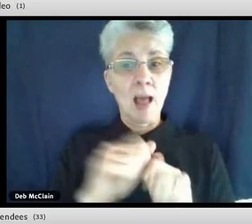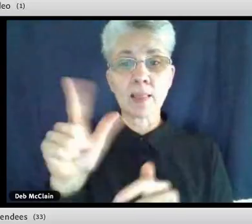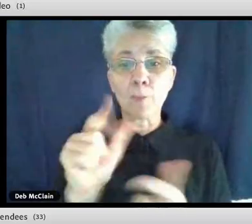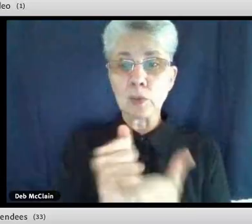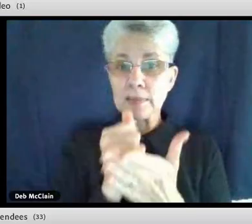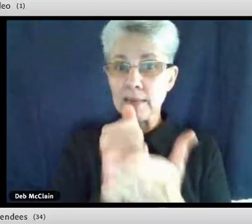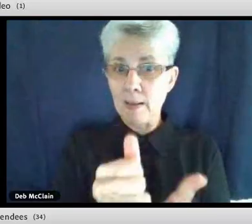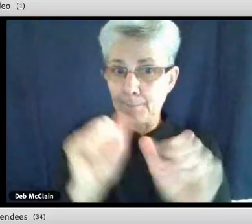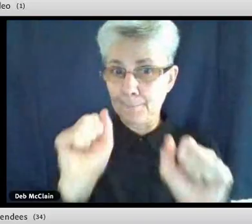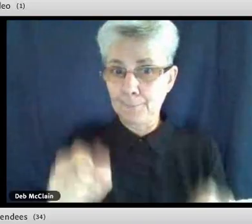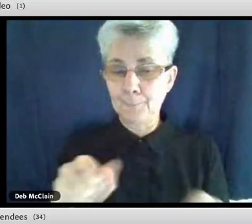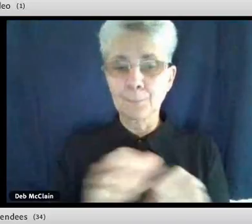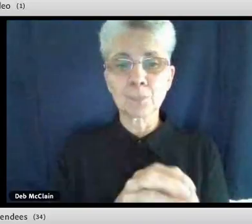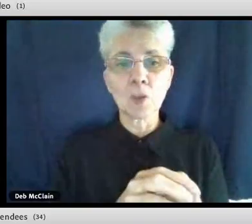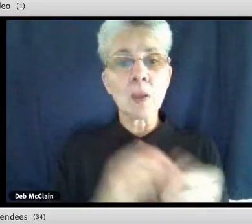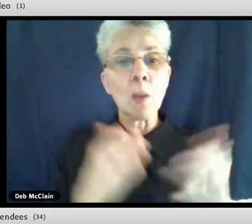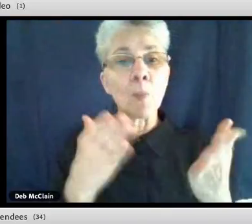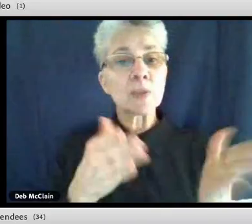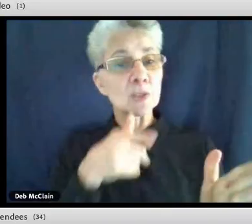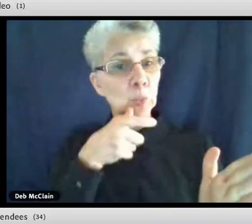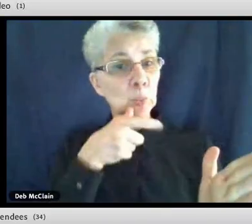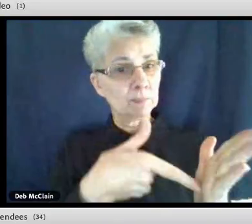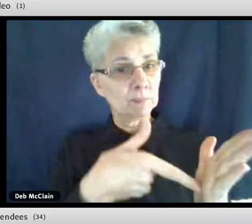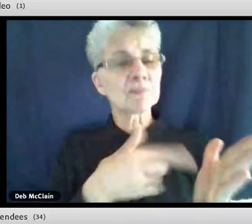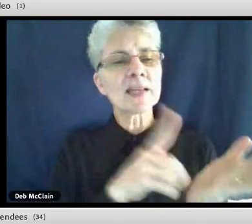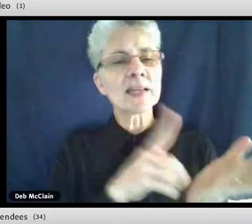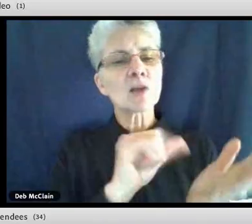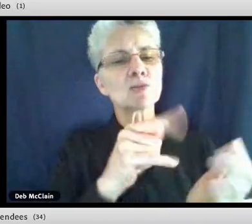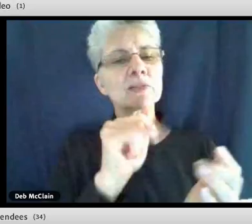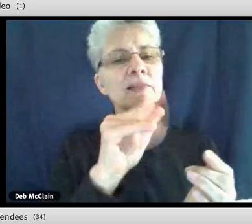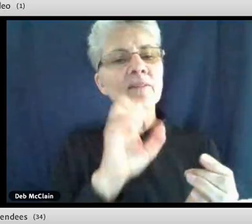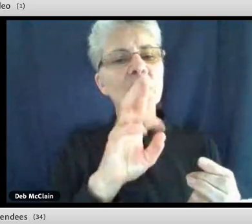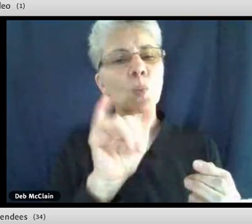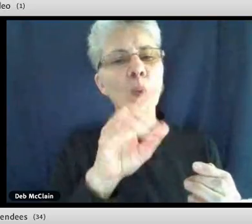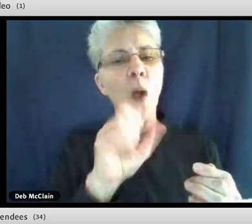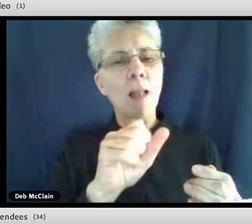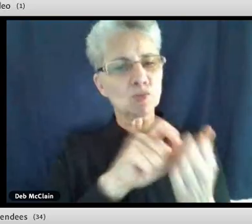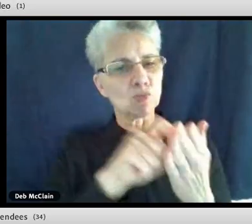Our presenter today is Dr. Stephanie Rollins. She is a research and writing specialist